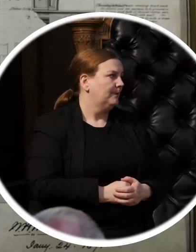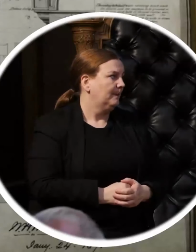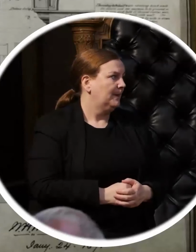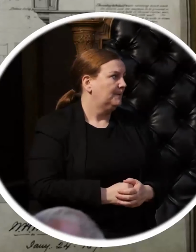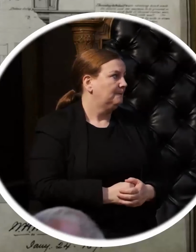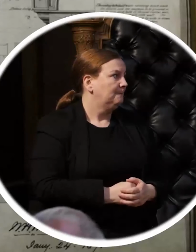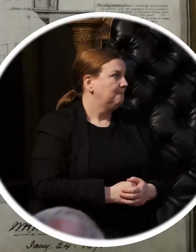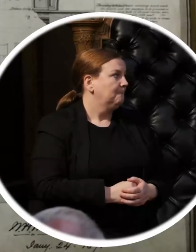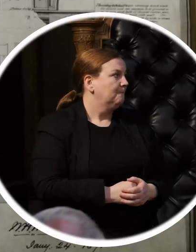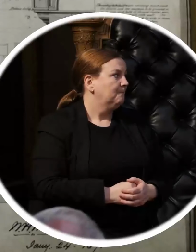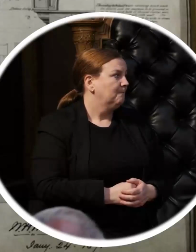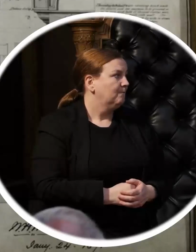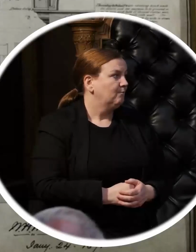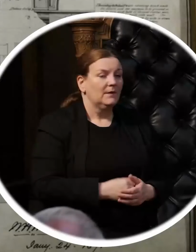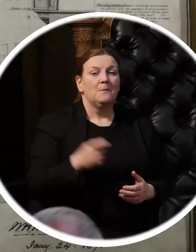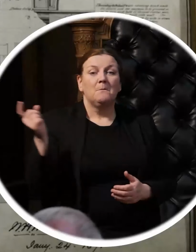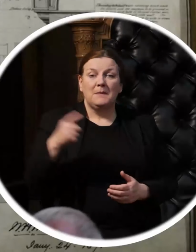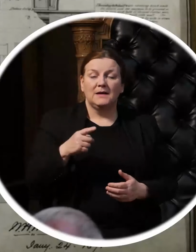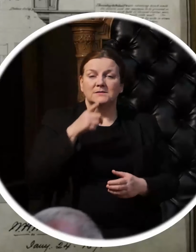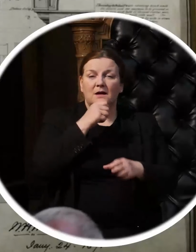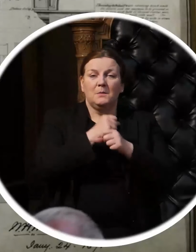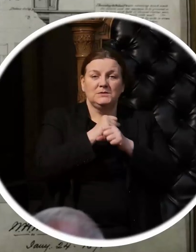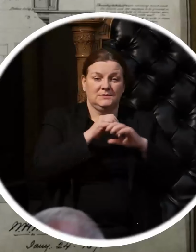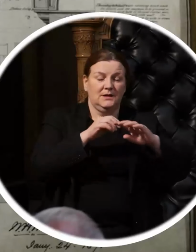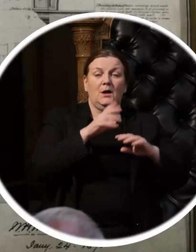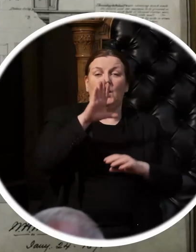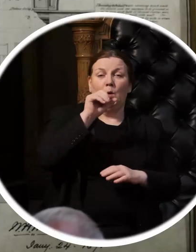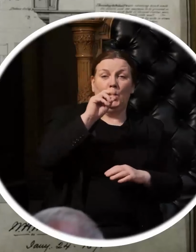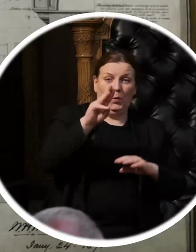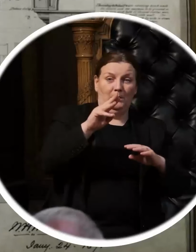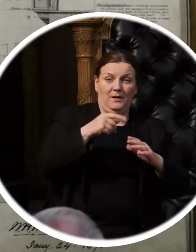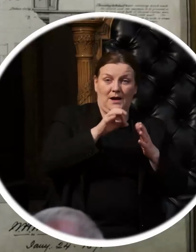We return to the Loop Line Bridge and this is, sorry,